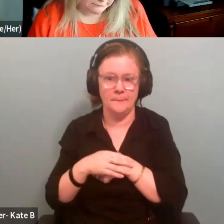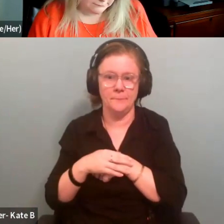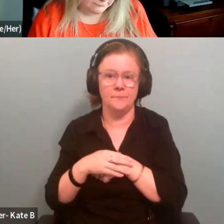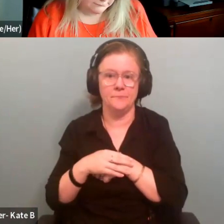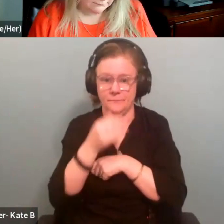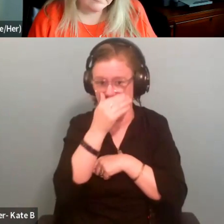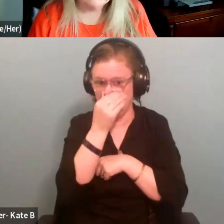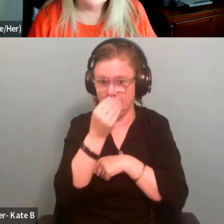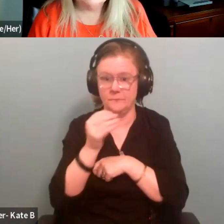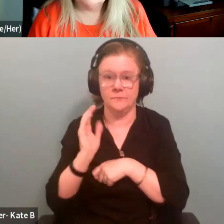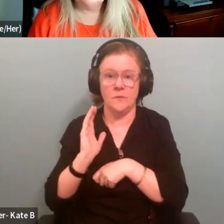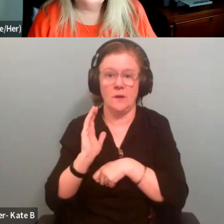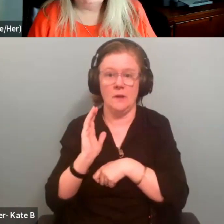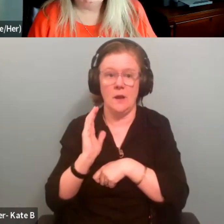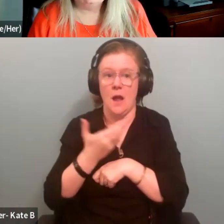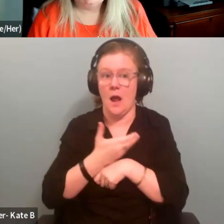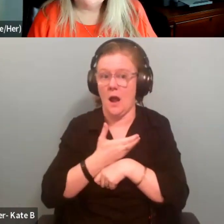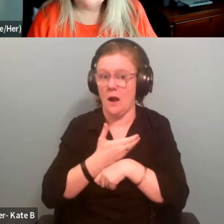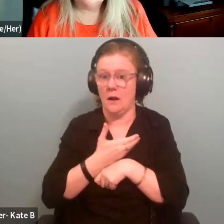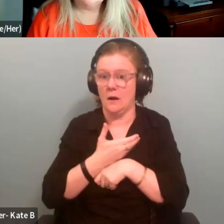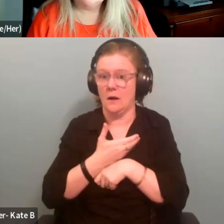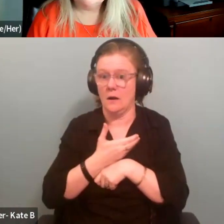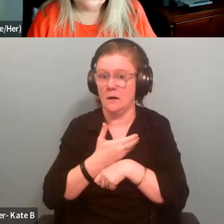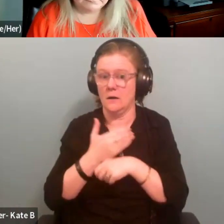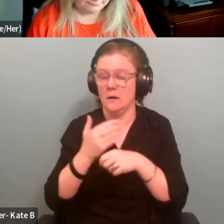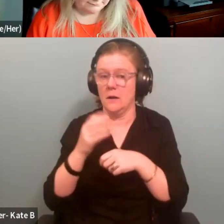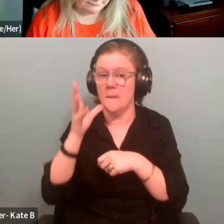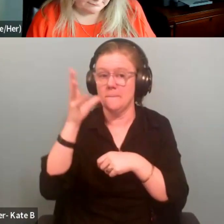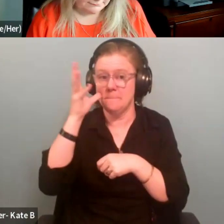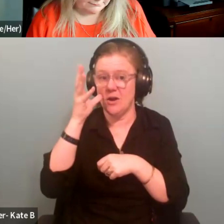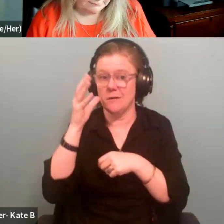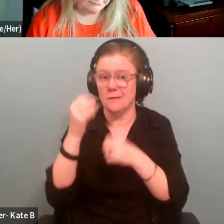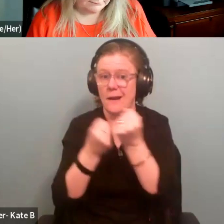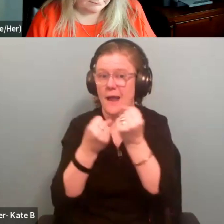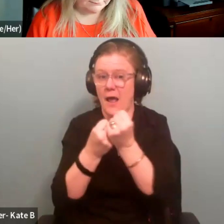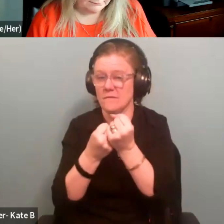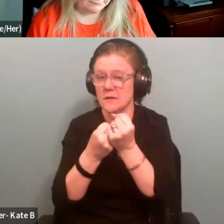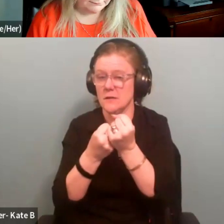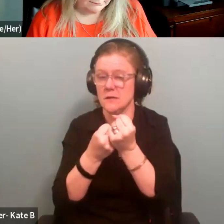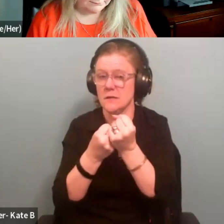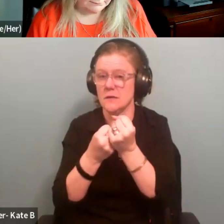for the PEARLS program and certificate process. And I think that's where I'll leave it.